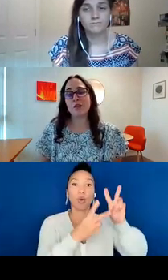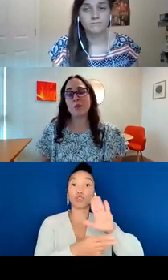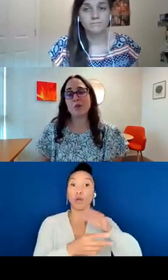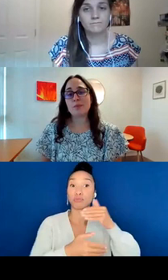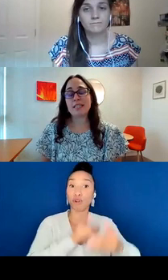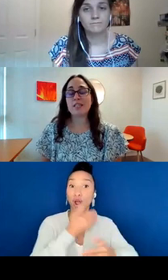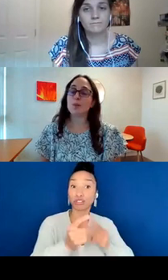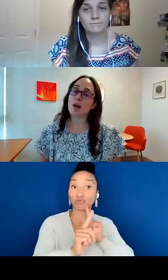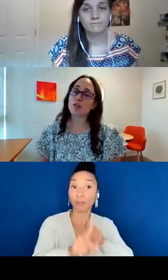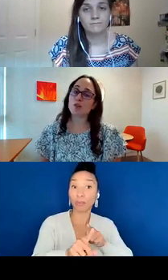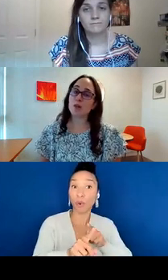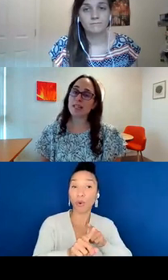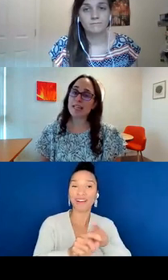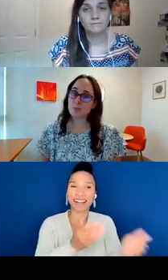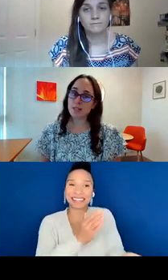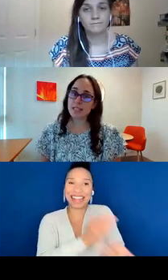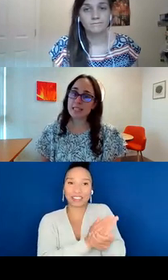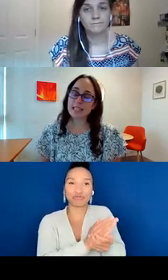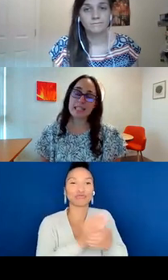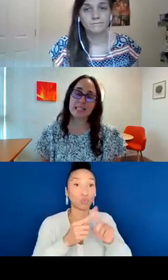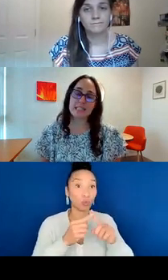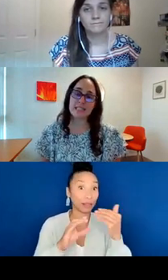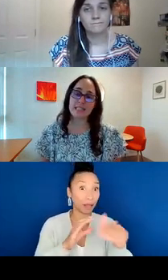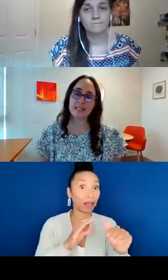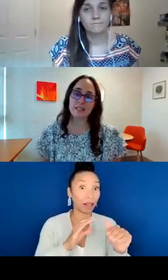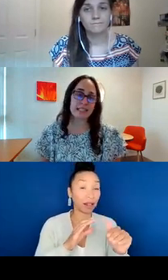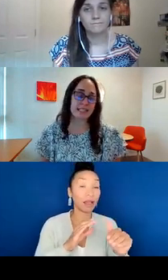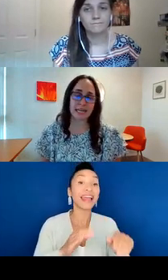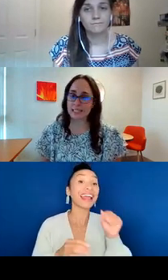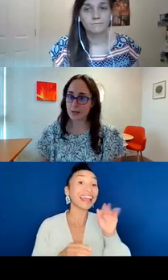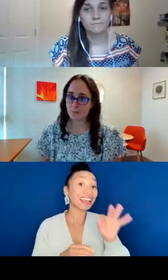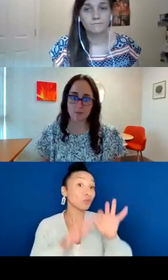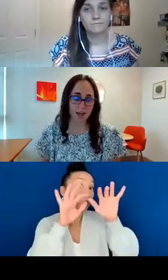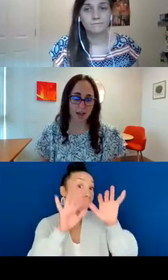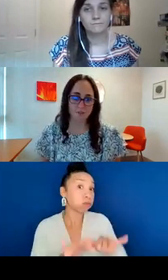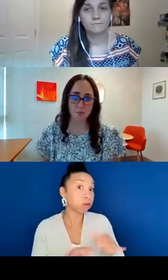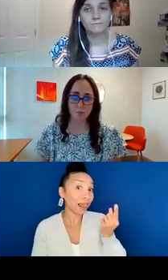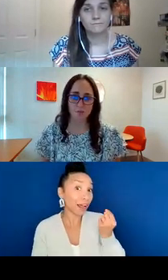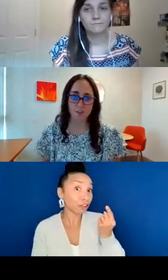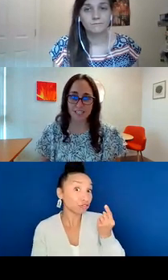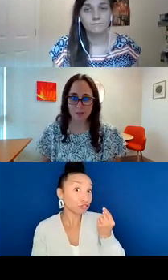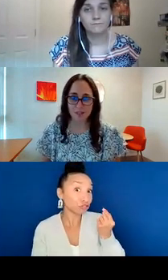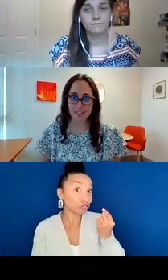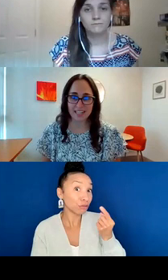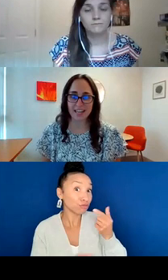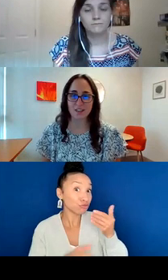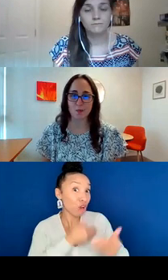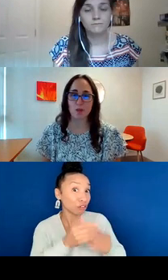If you completed a progress report last period, it is the exact same for this period.